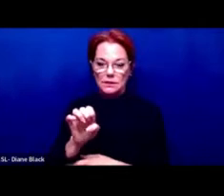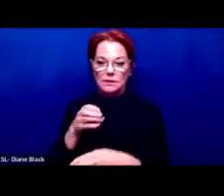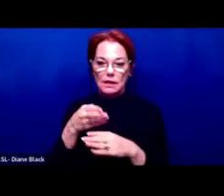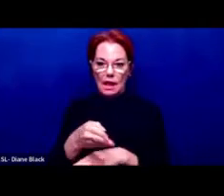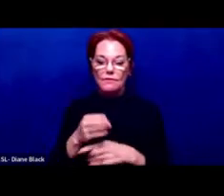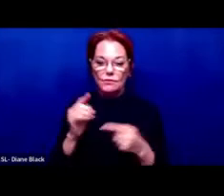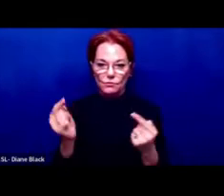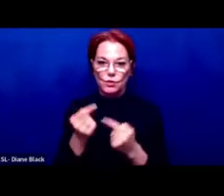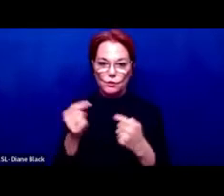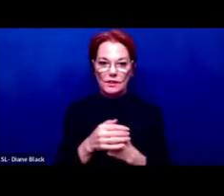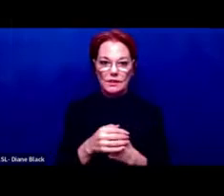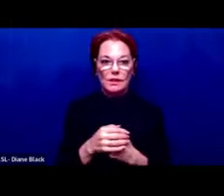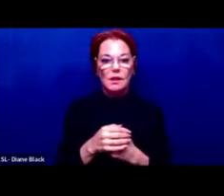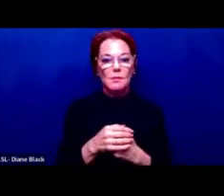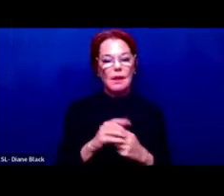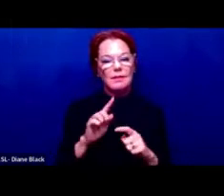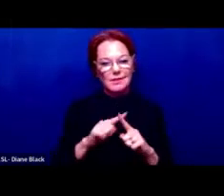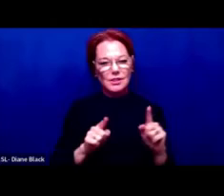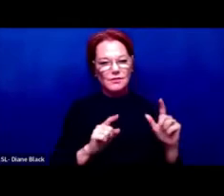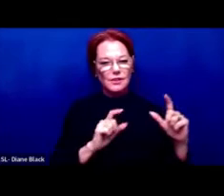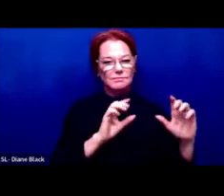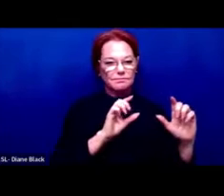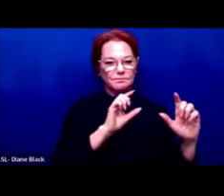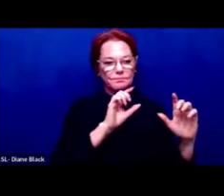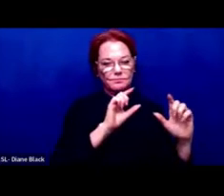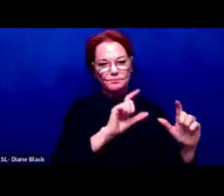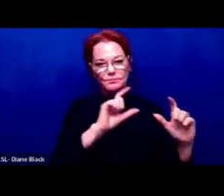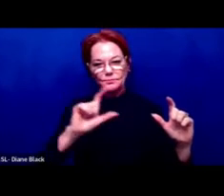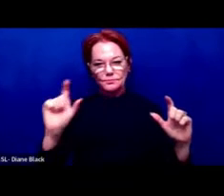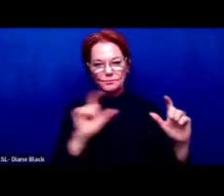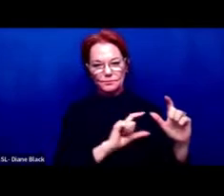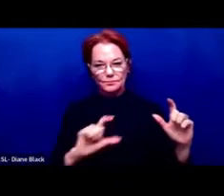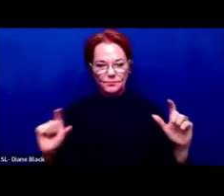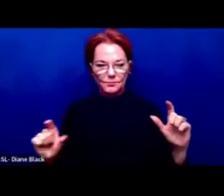different, you know, experiences with access, even within each